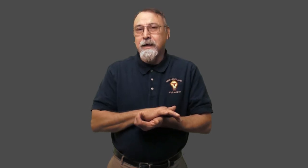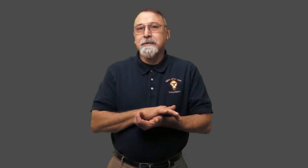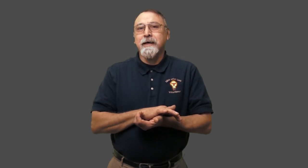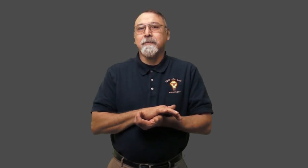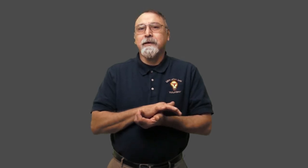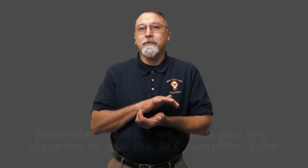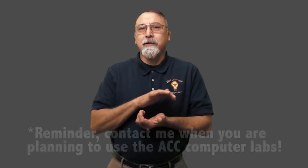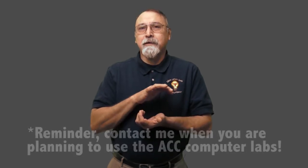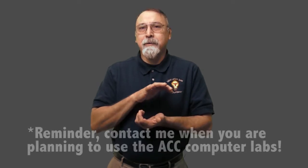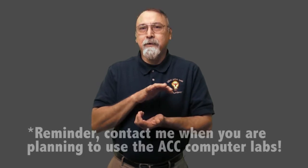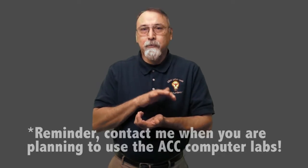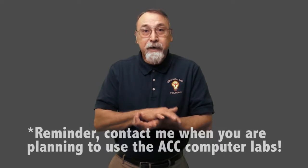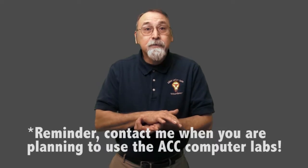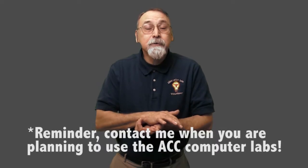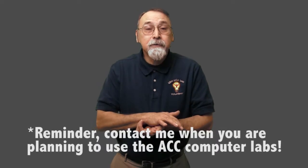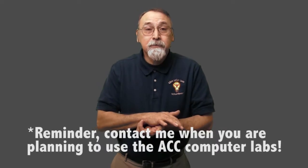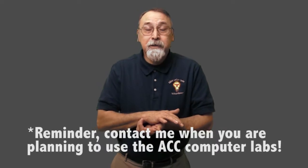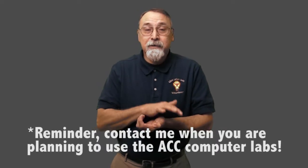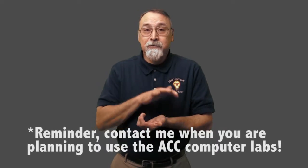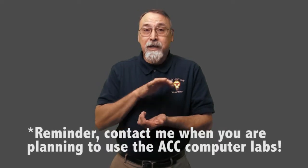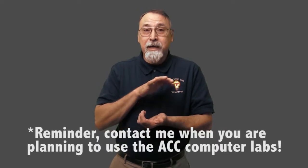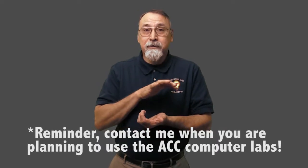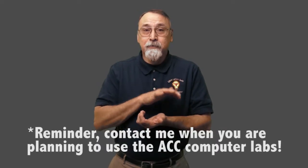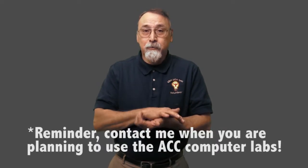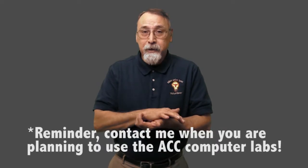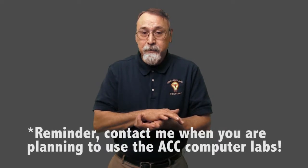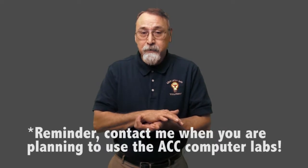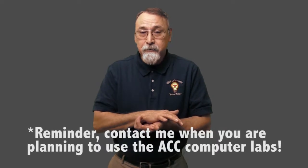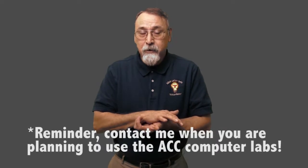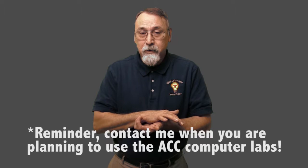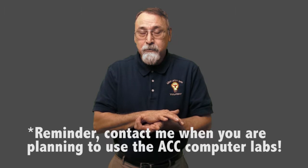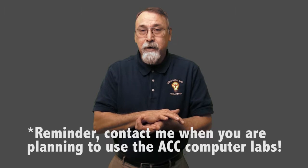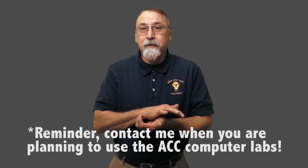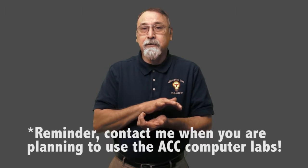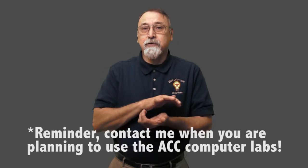need to contact me, we need to make arrangements to get a slide in rail hard drive that you